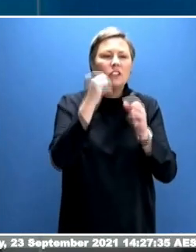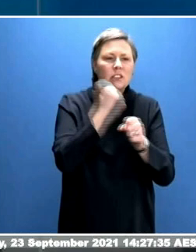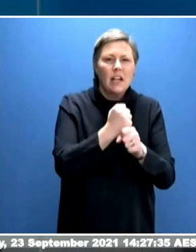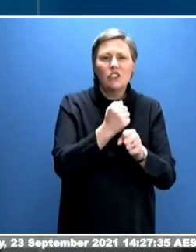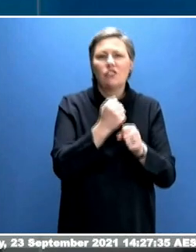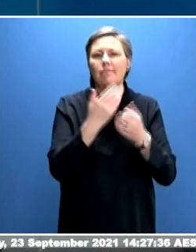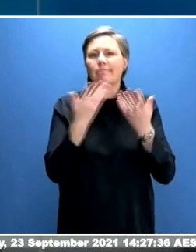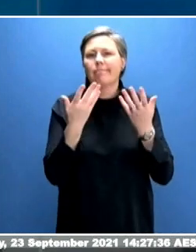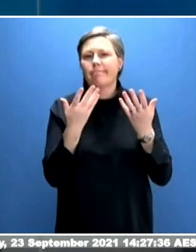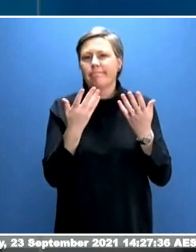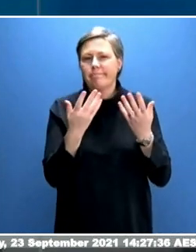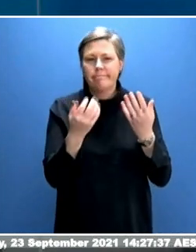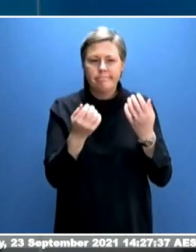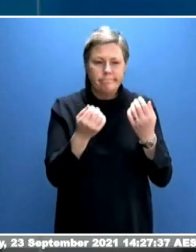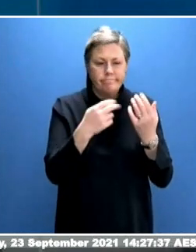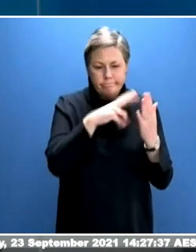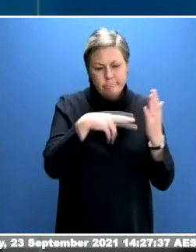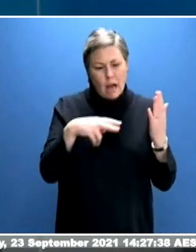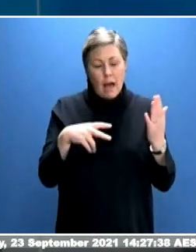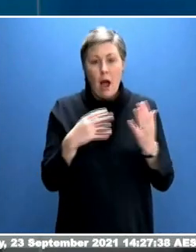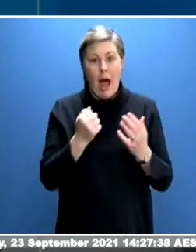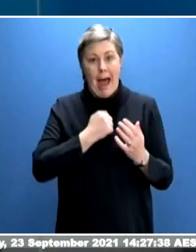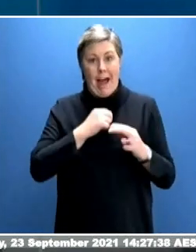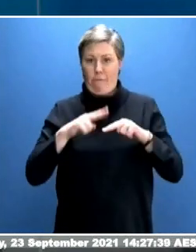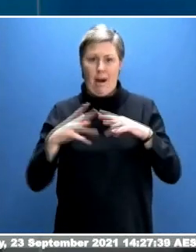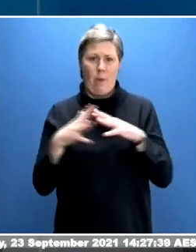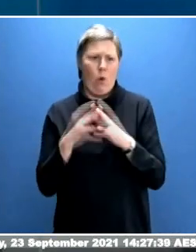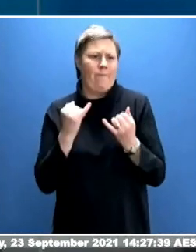and it was a very basic framework, which would not have been fit for